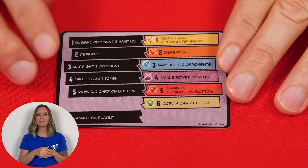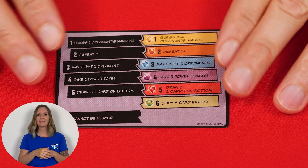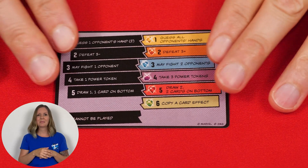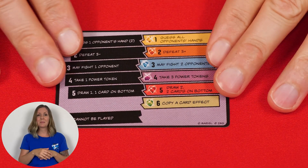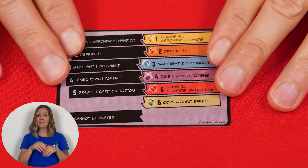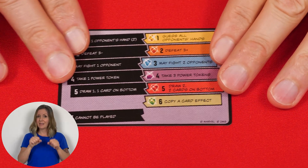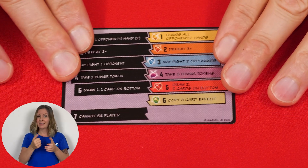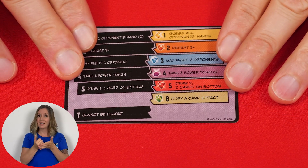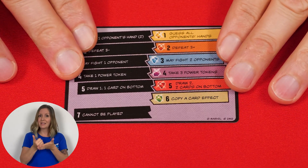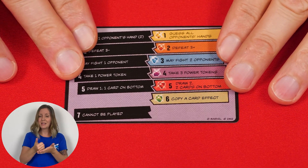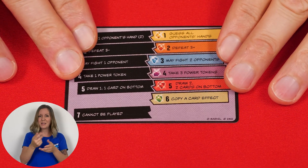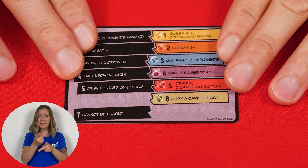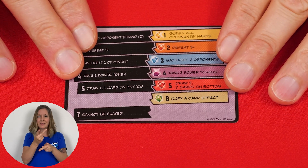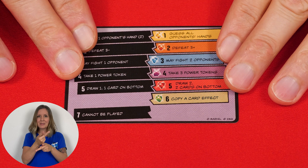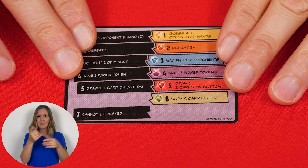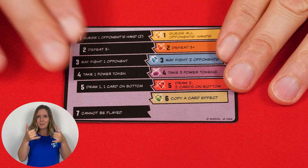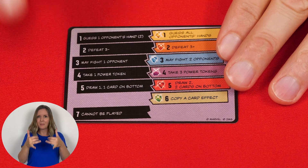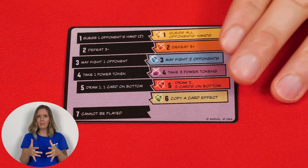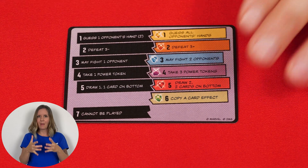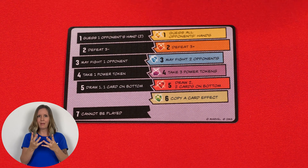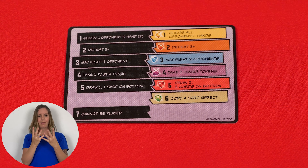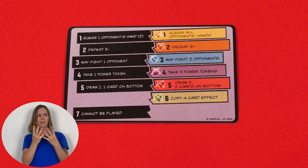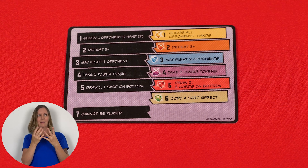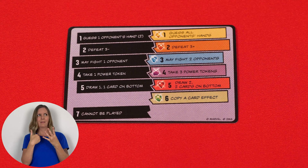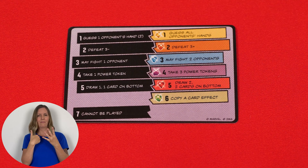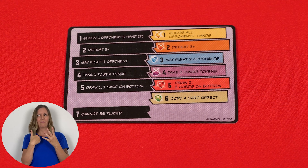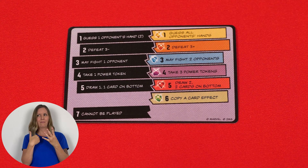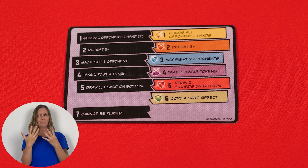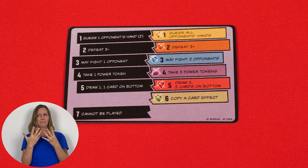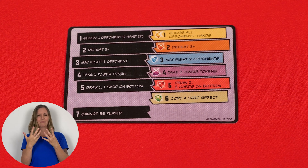played, during the game, which can be quite useful when you’re trying to determine what